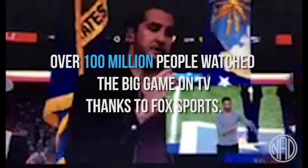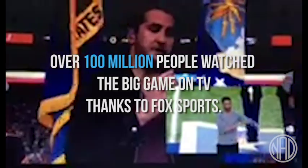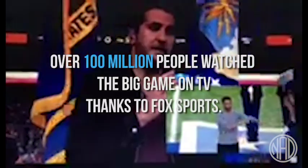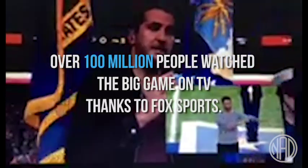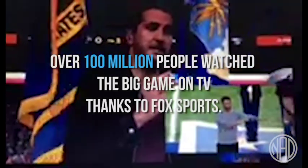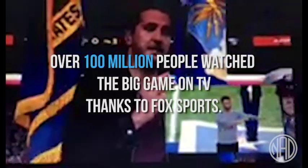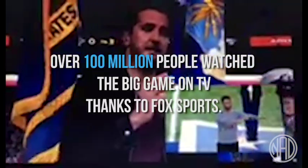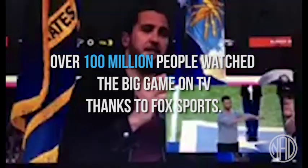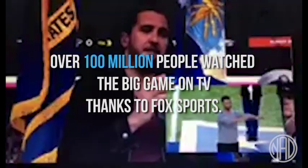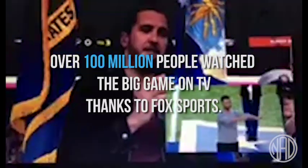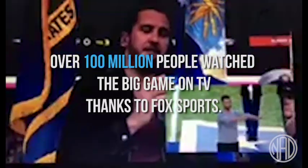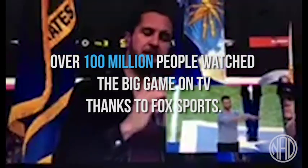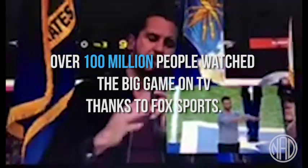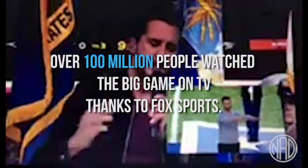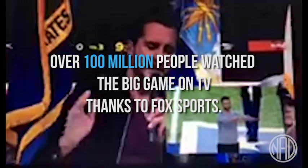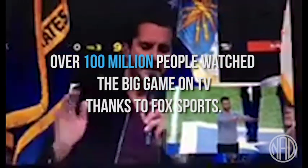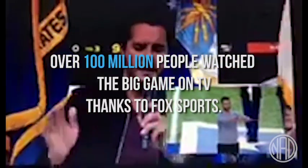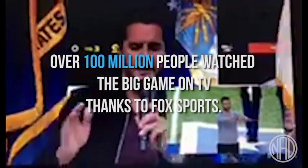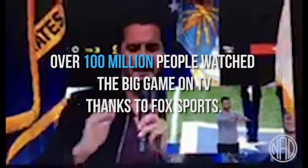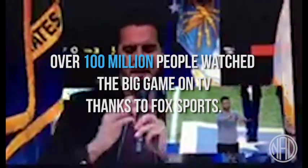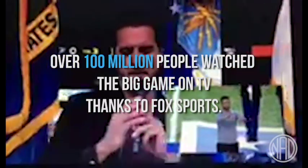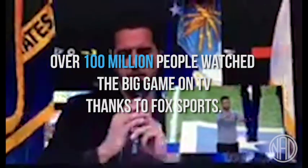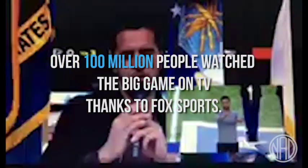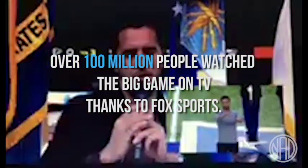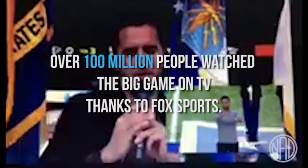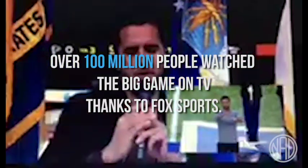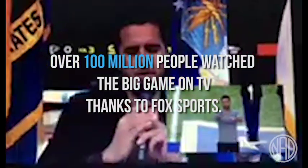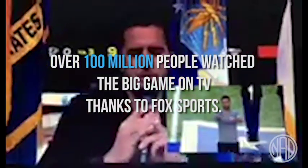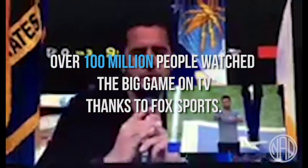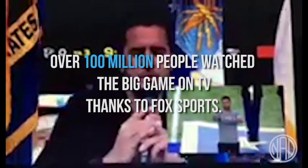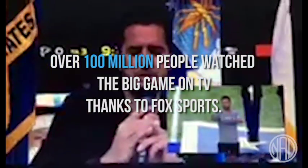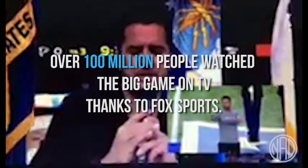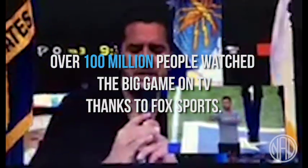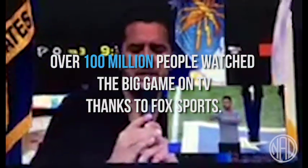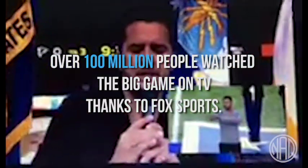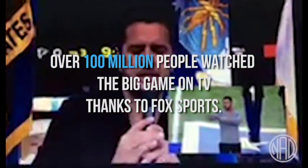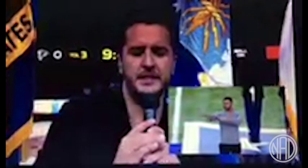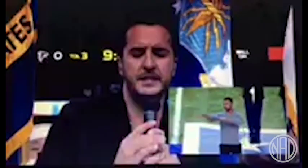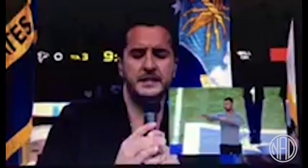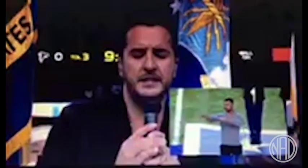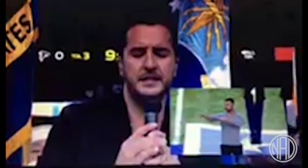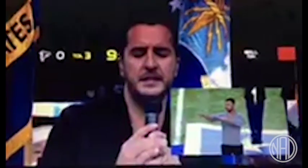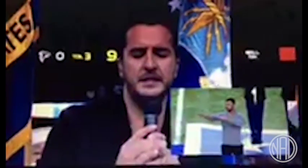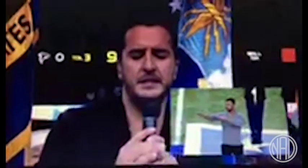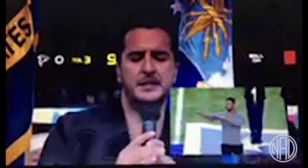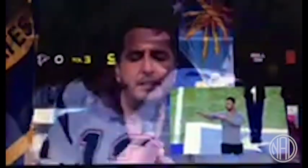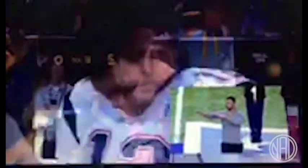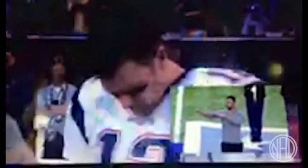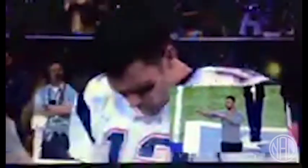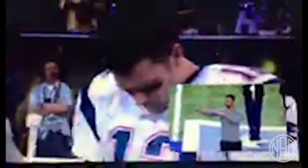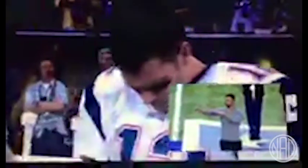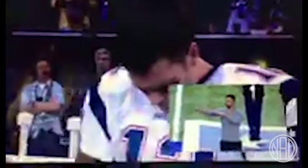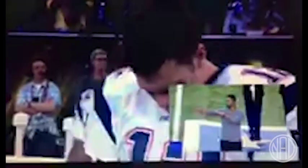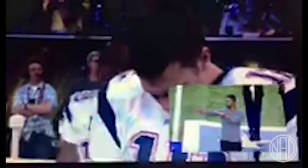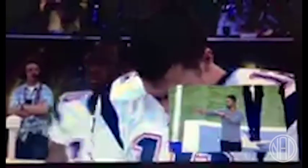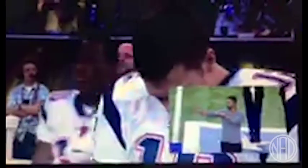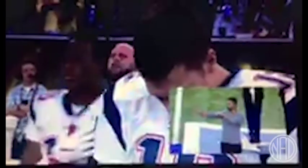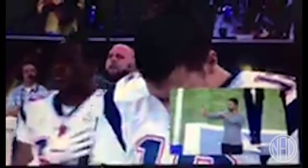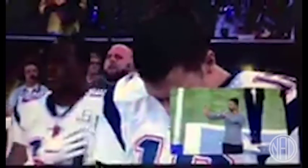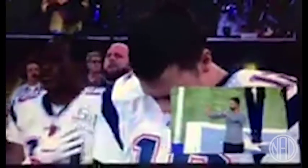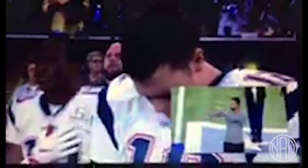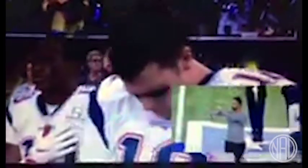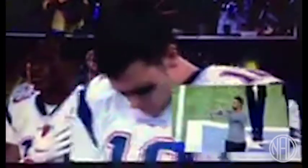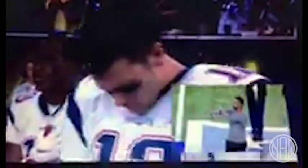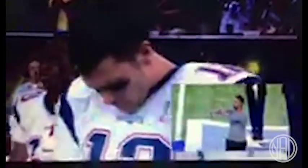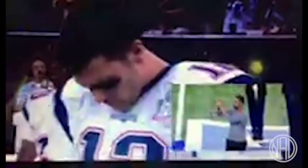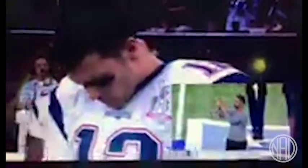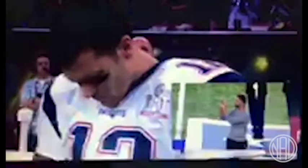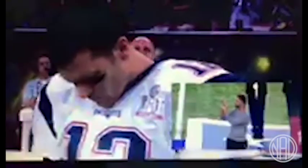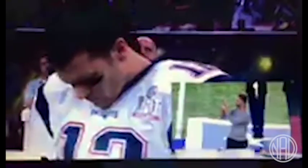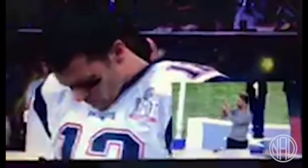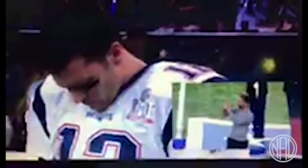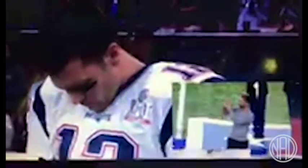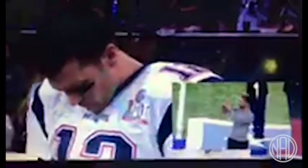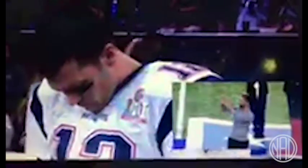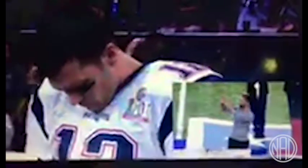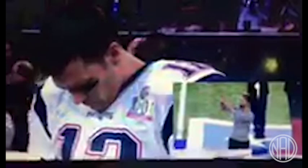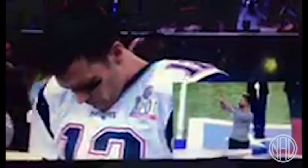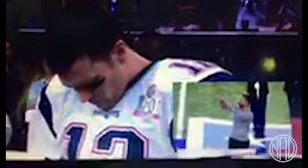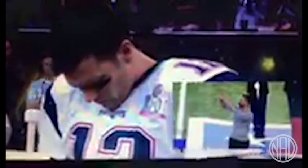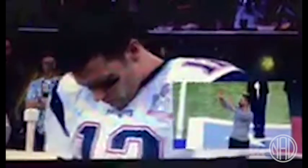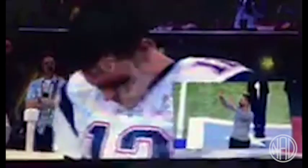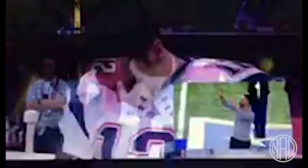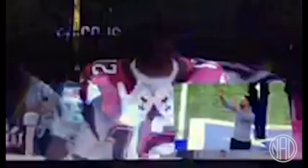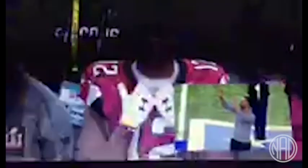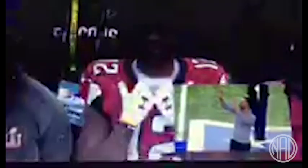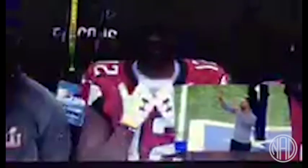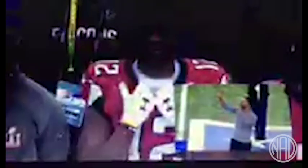O say can you see, by the dawn's early light